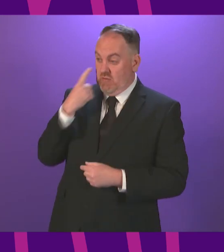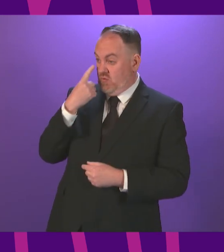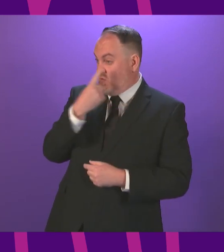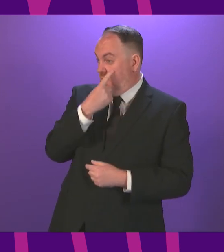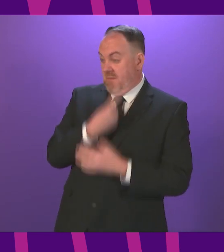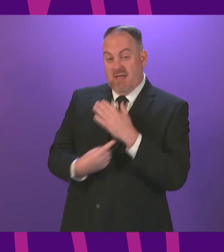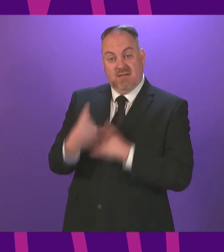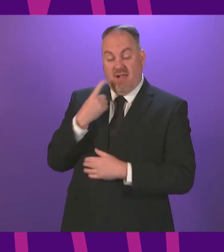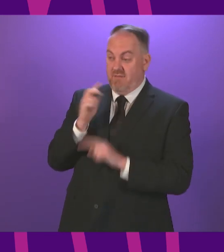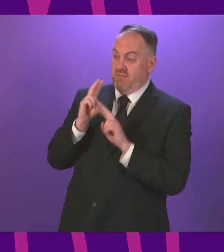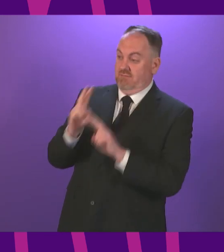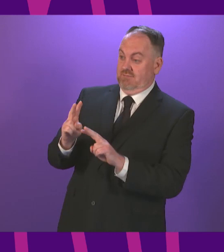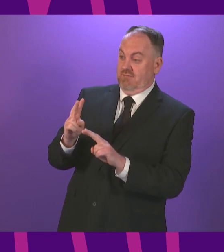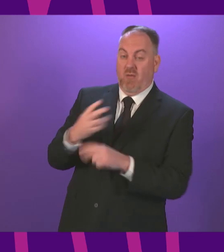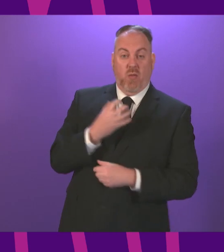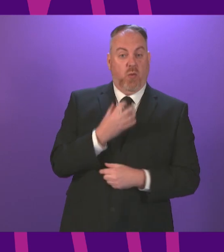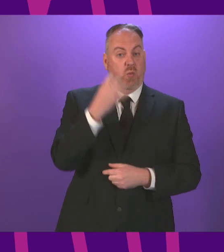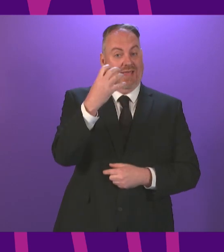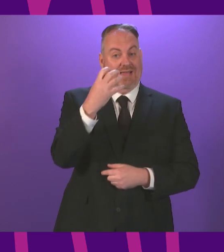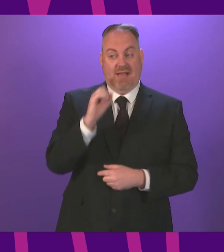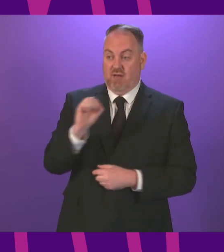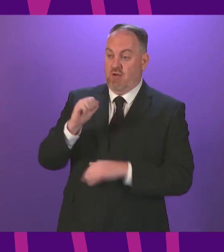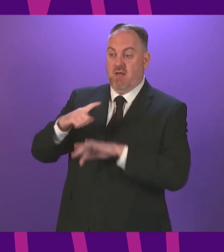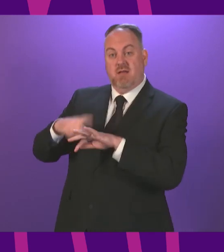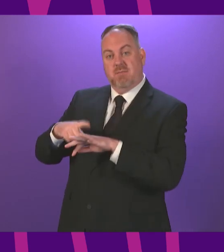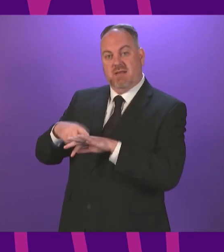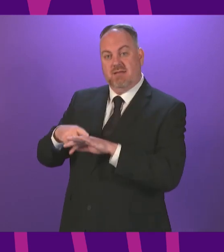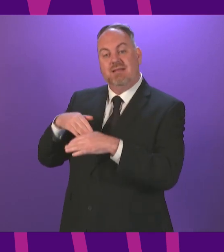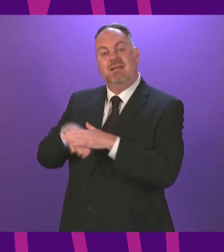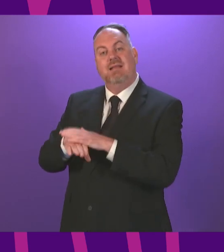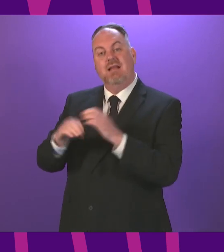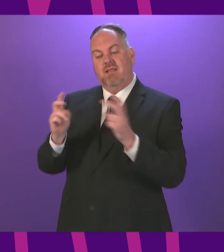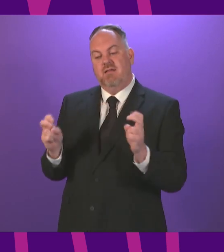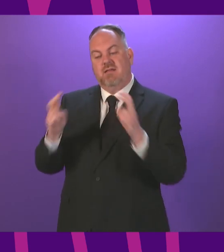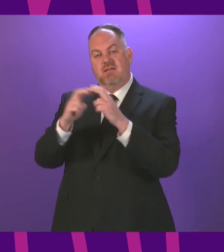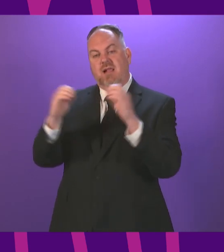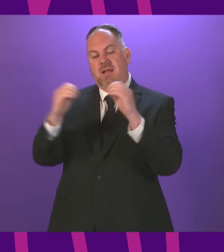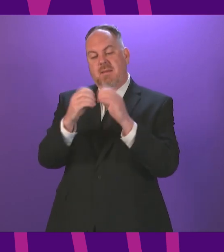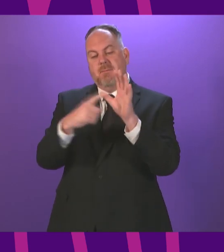that partnership at close quarters during annual stays at Balmoral. I always enjoyed